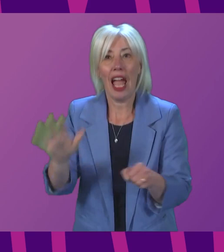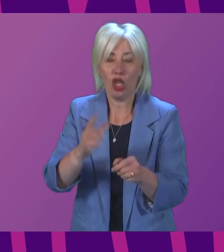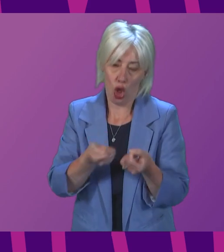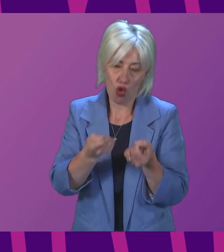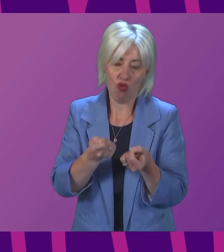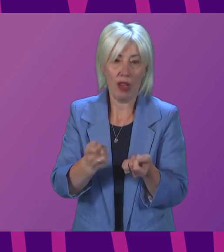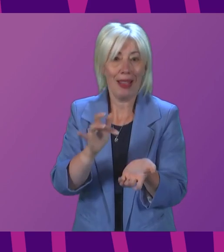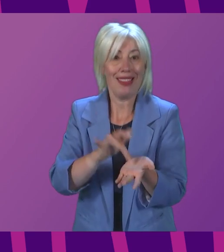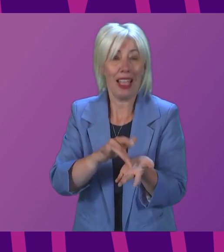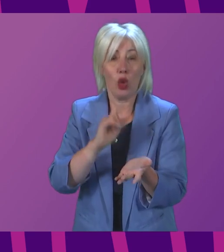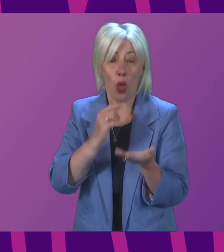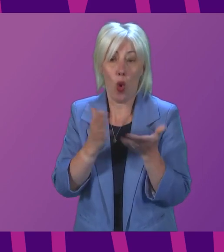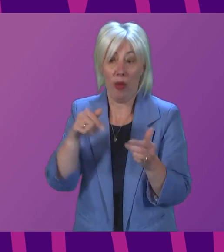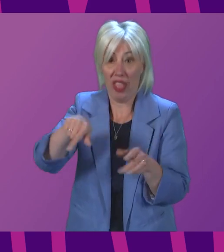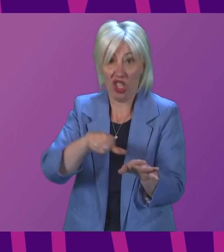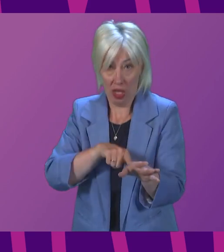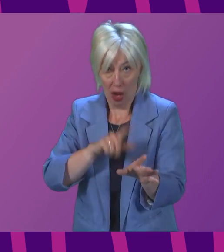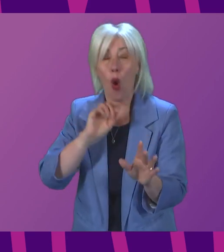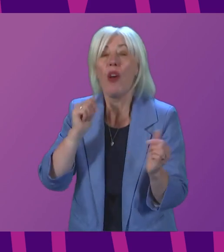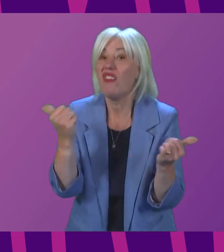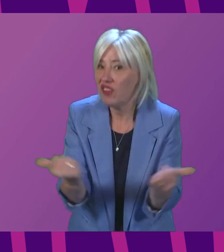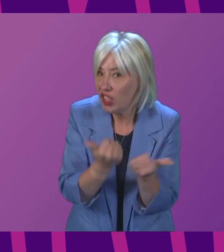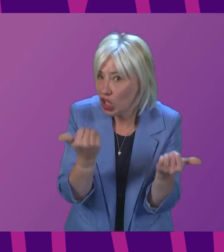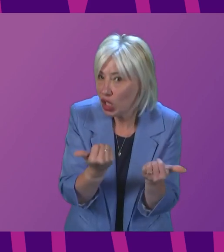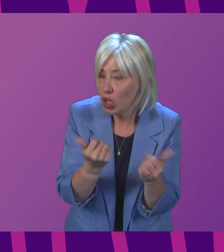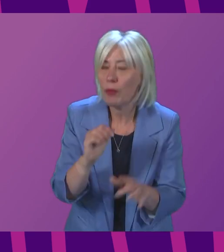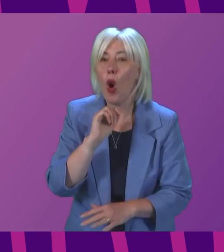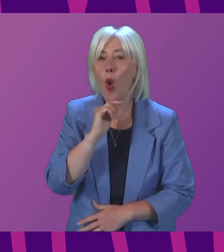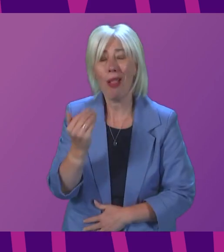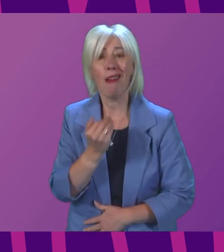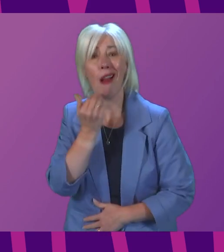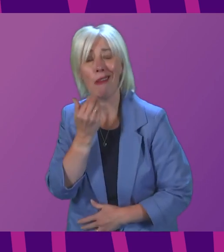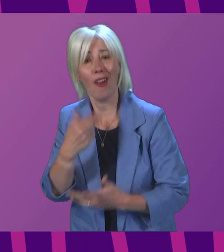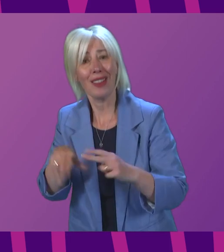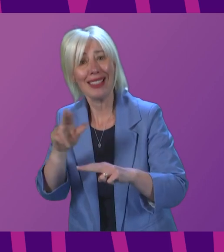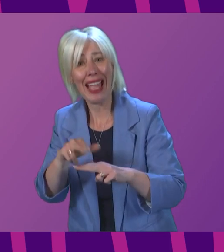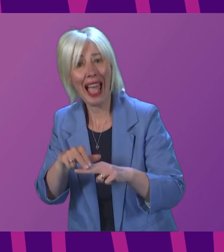due to open this year, is completed, whether they will have sufficient staff to begin tackling